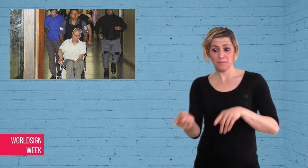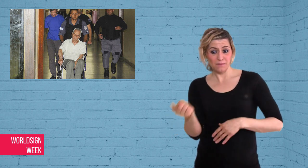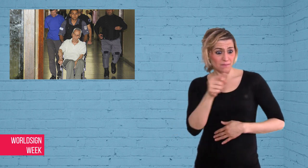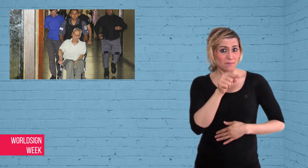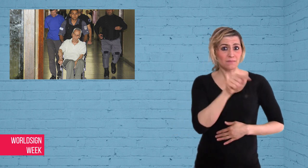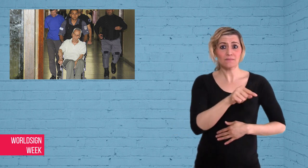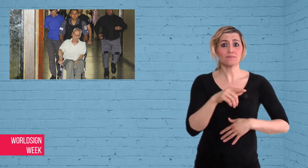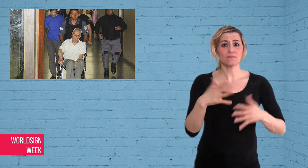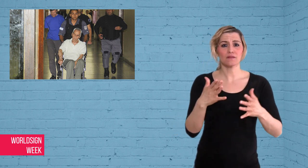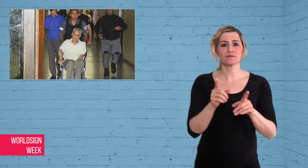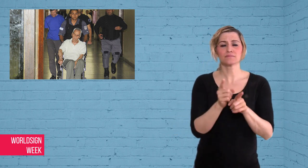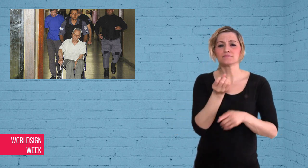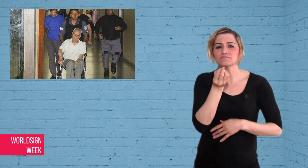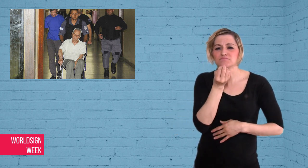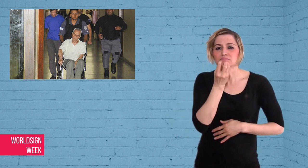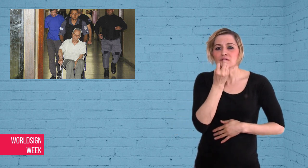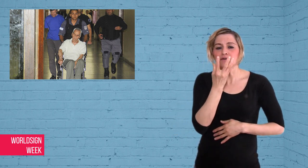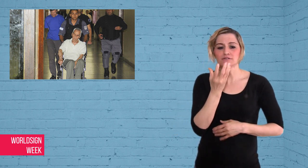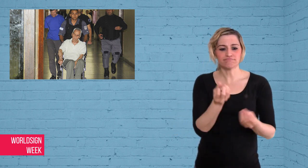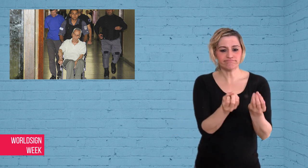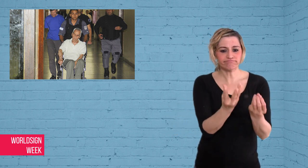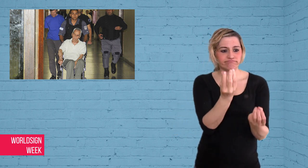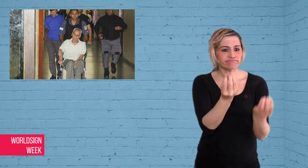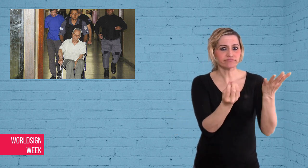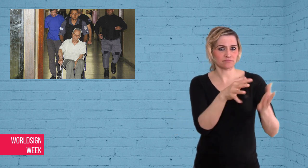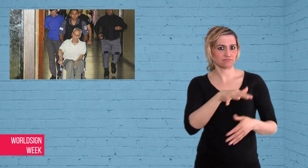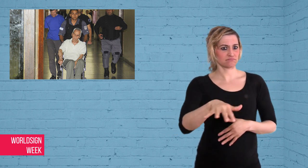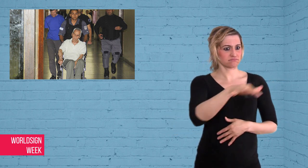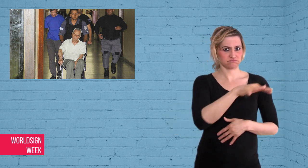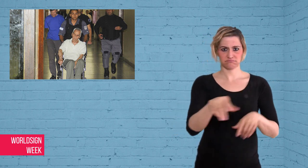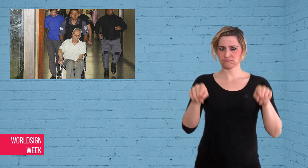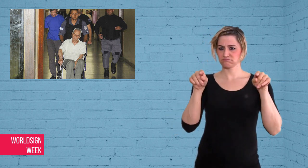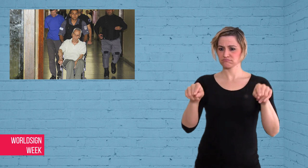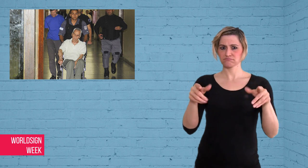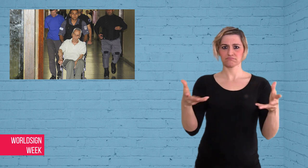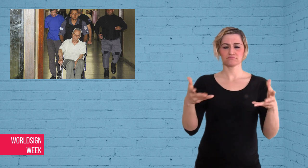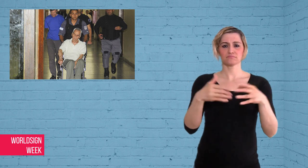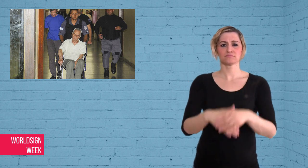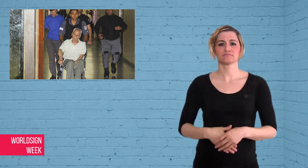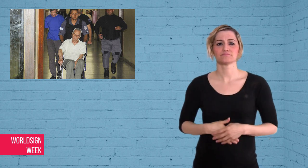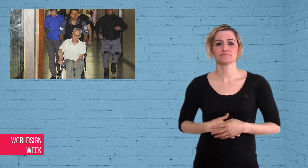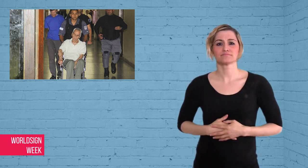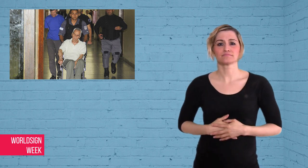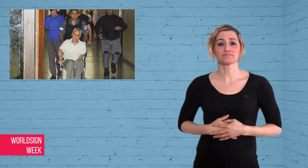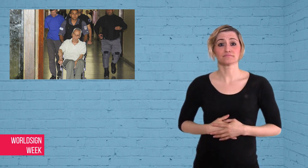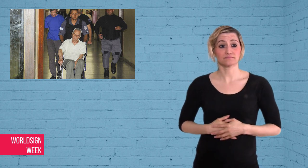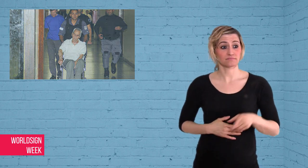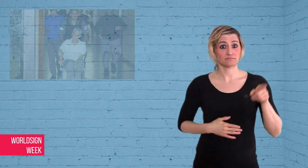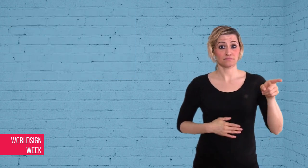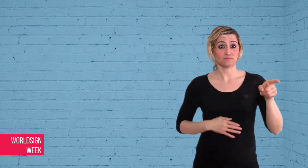individuals came forth to share their